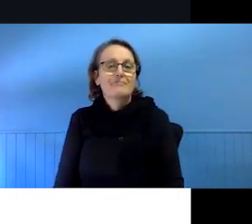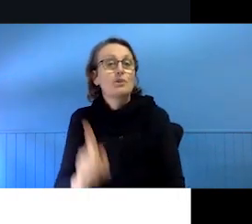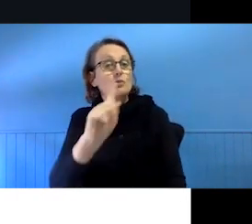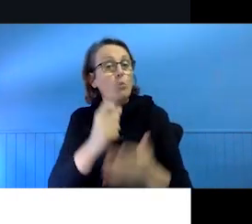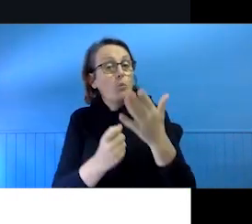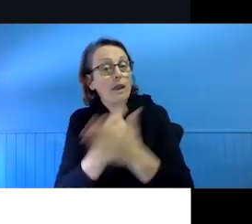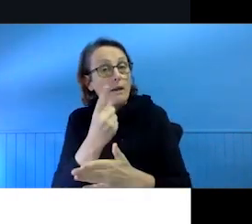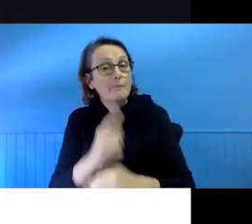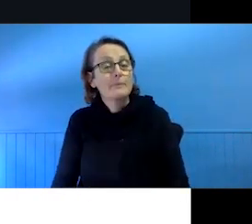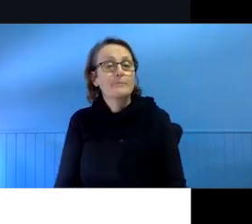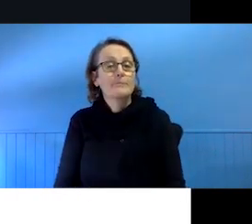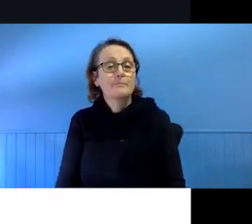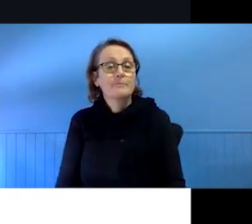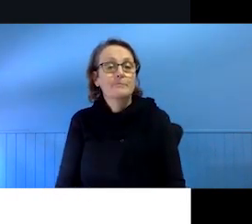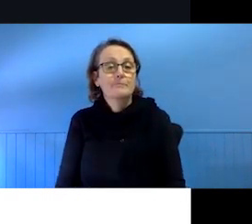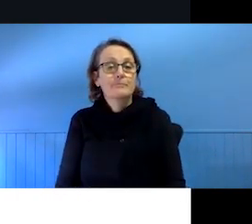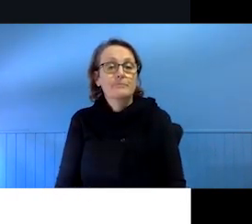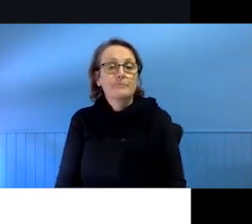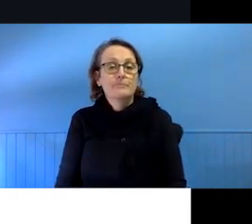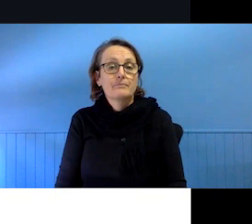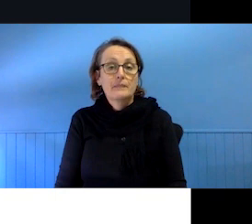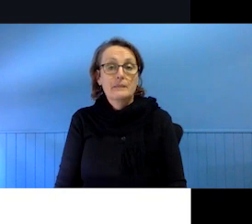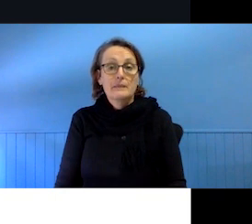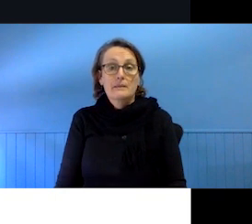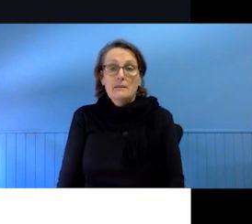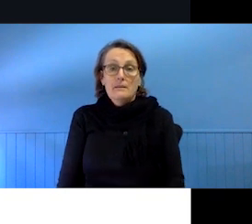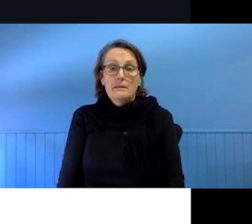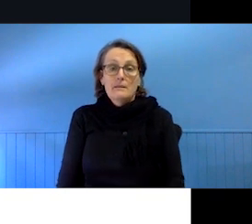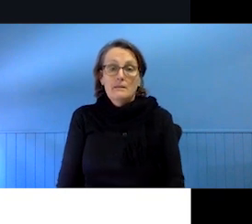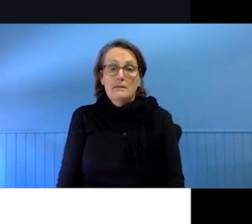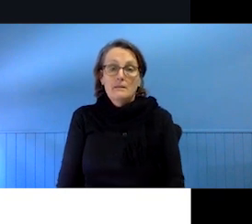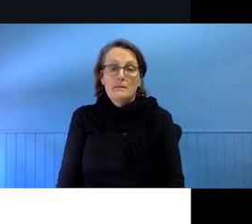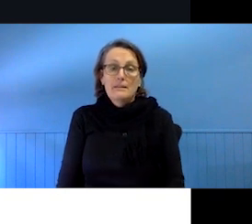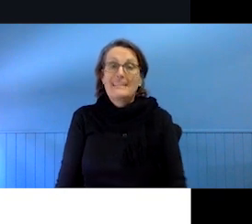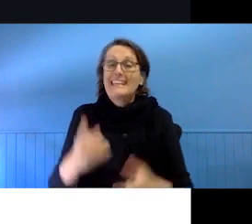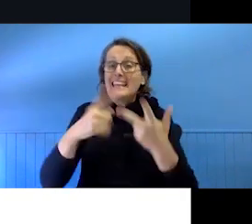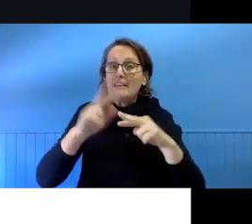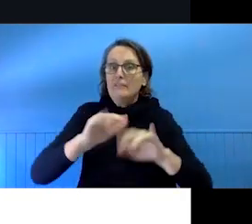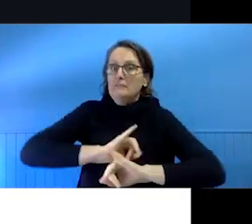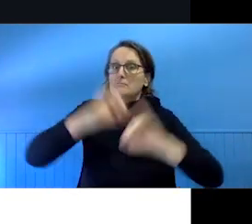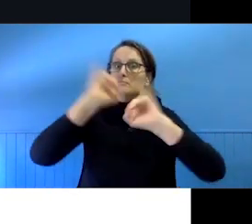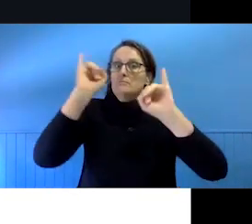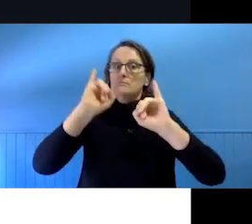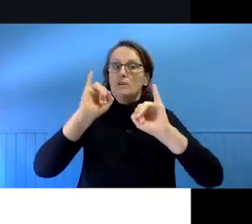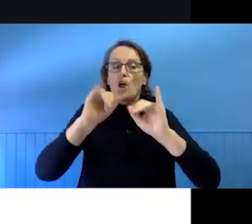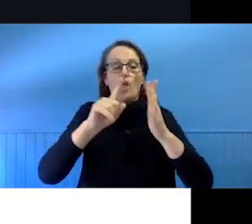is the sense of urgency, the loops will speed up and slow down.